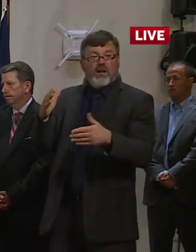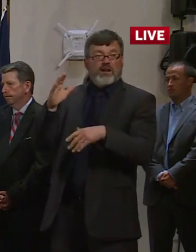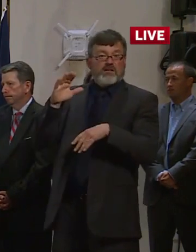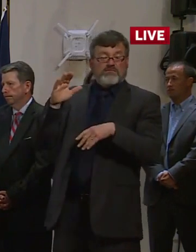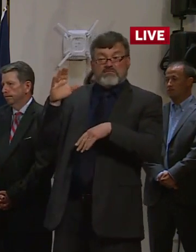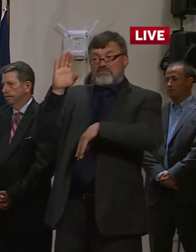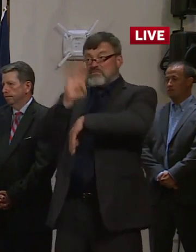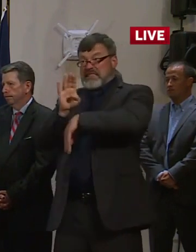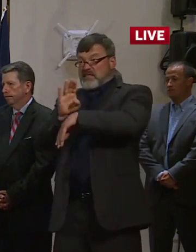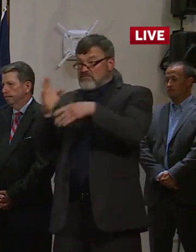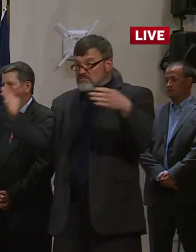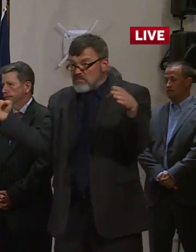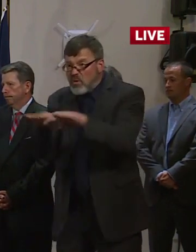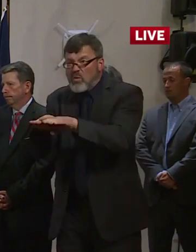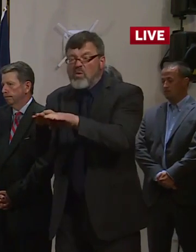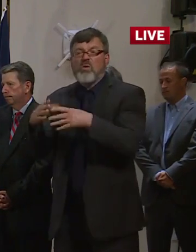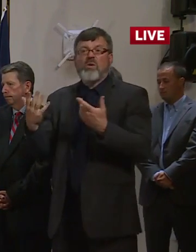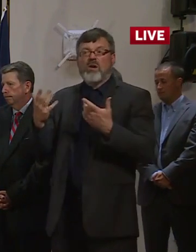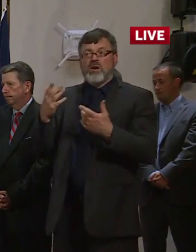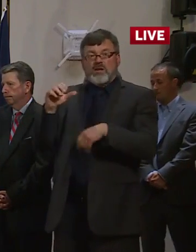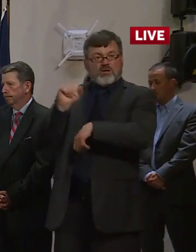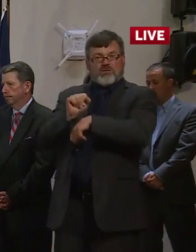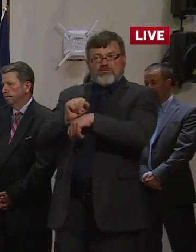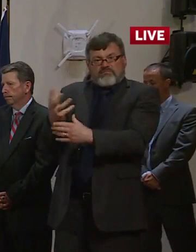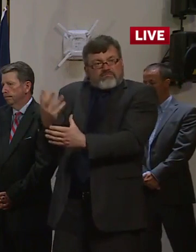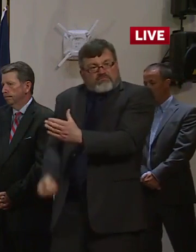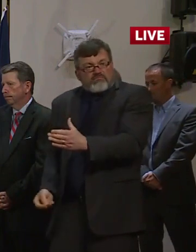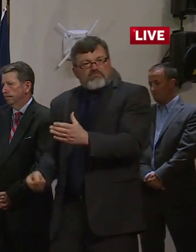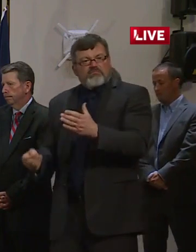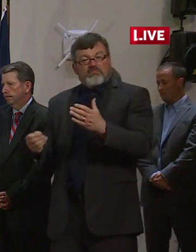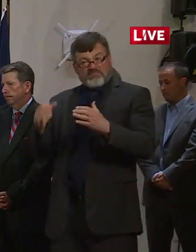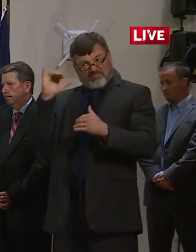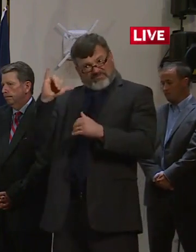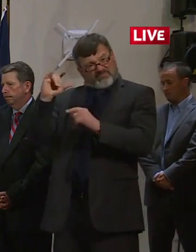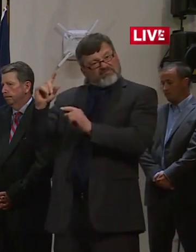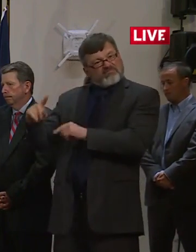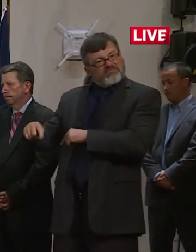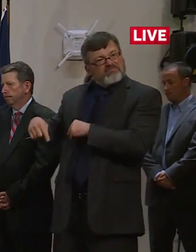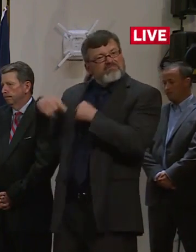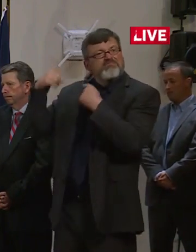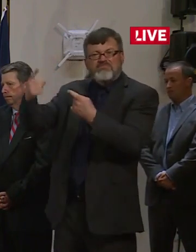FROM HOME. WORSE, LOSING LOVED ONES, BUSINESSES, OR JOBS.